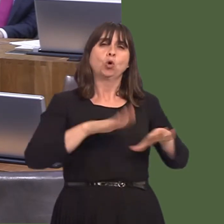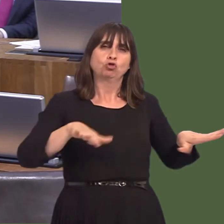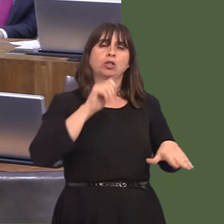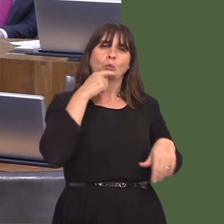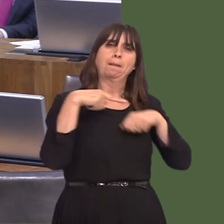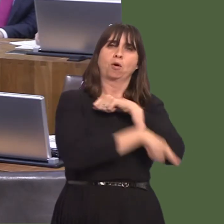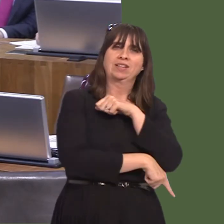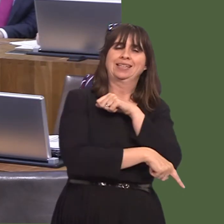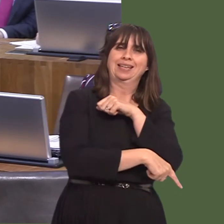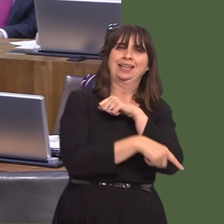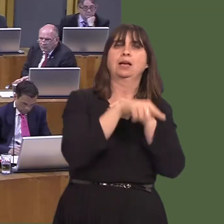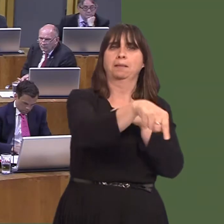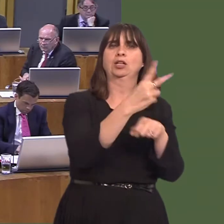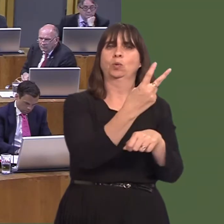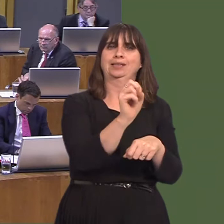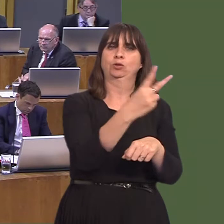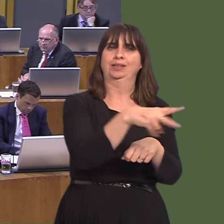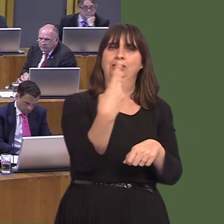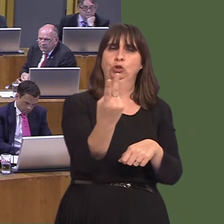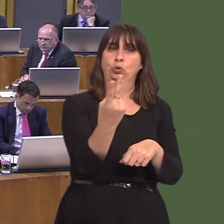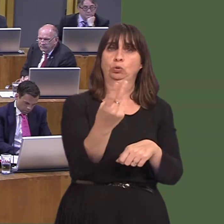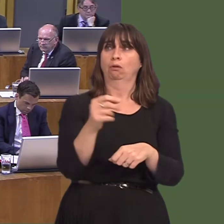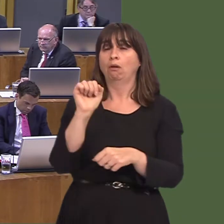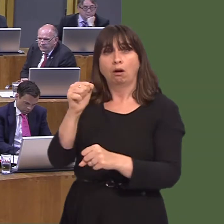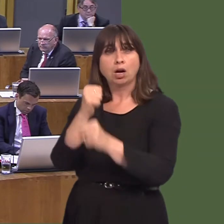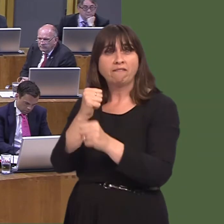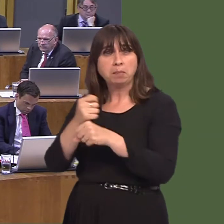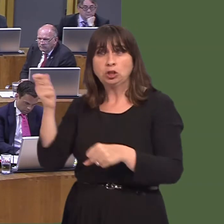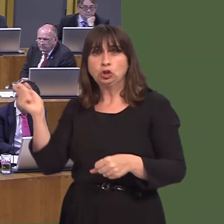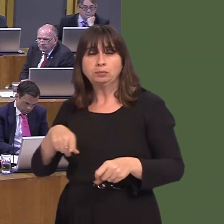Now, the whole point, surely, of Government is to look to find ways to even out inequality